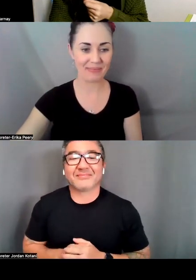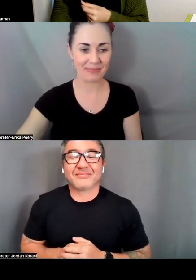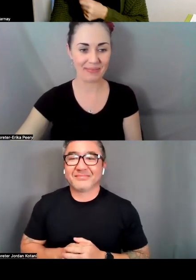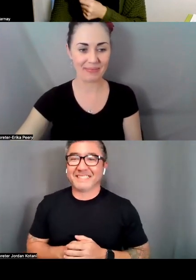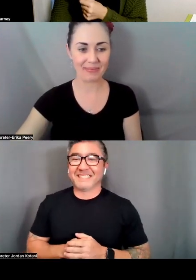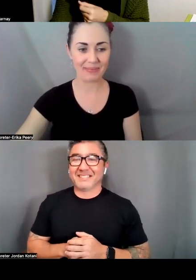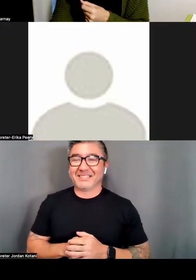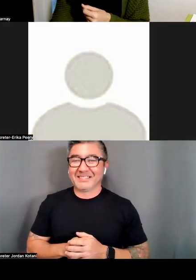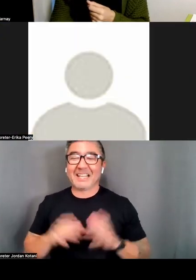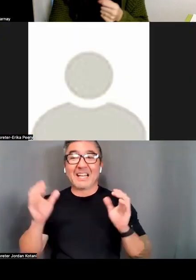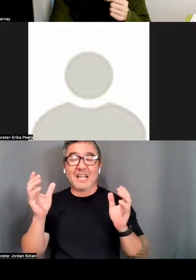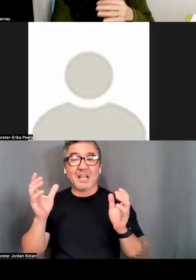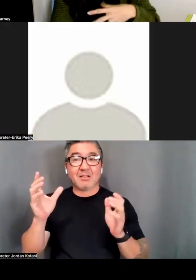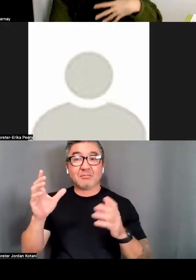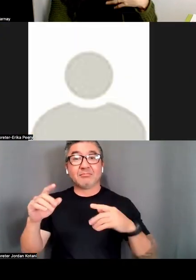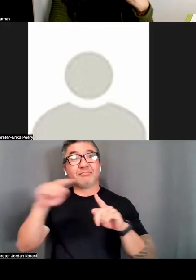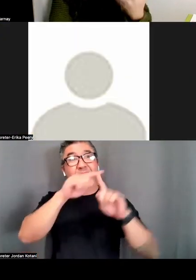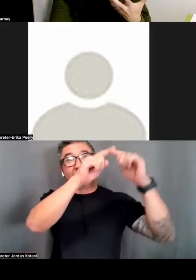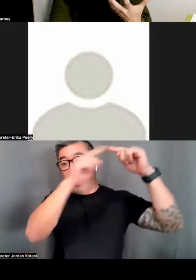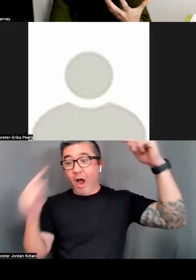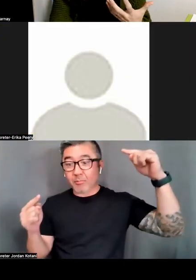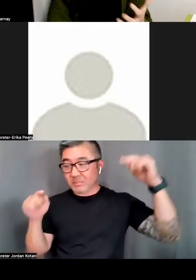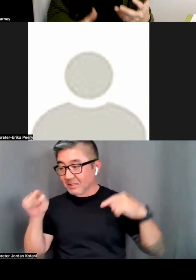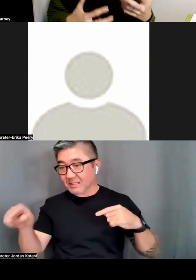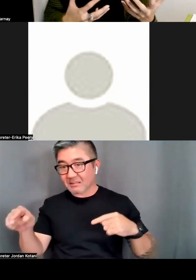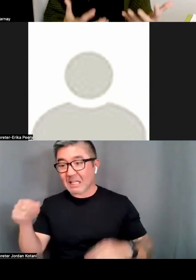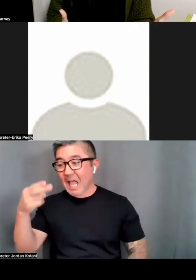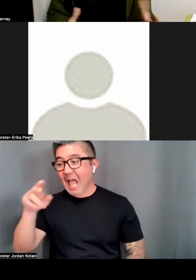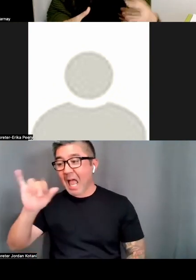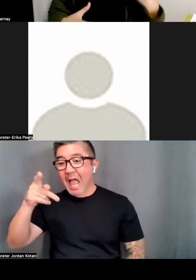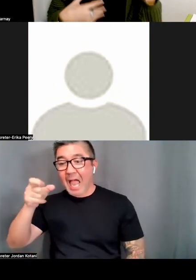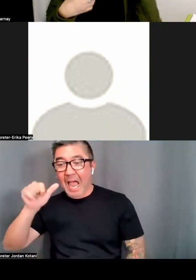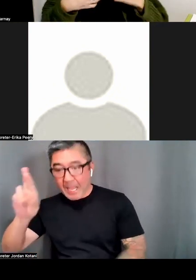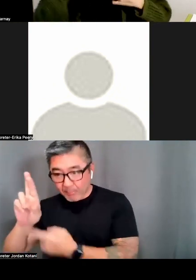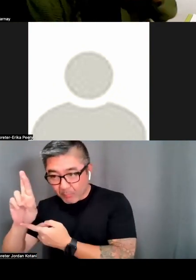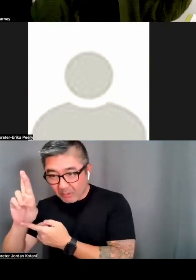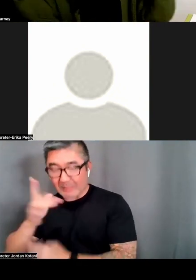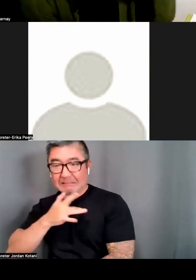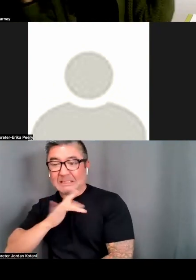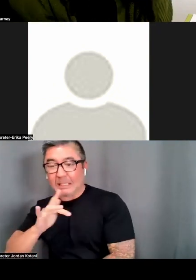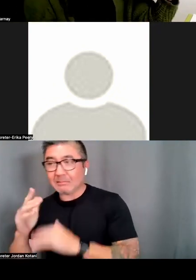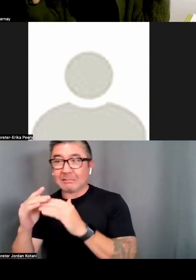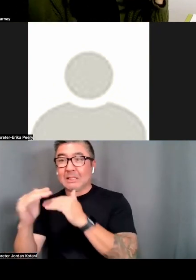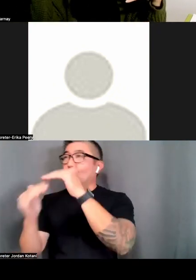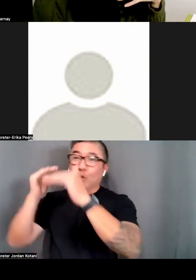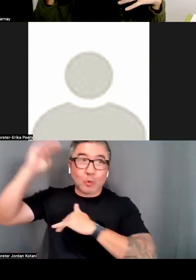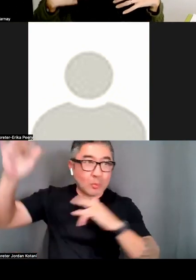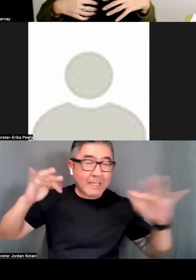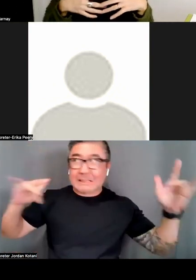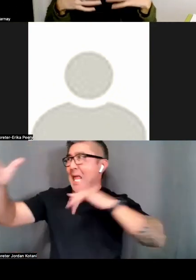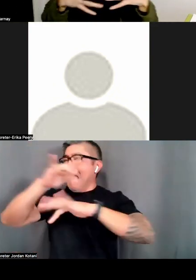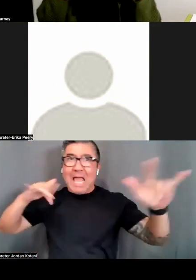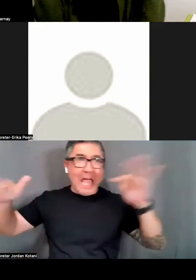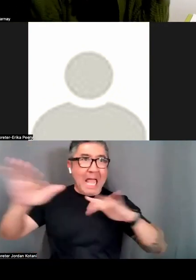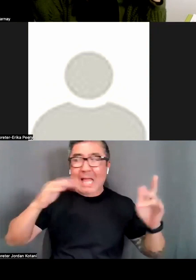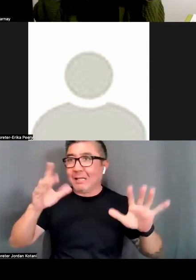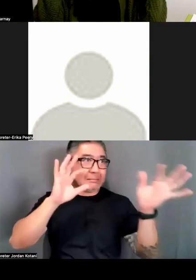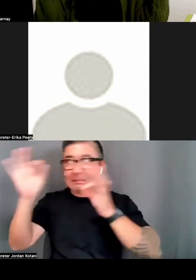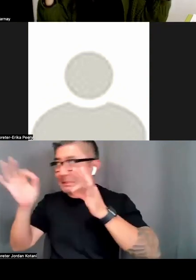or it can be hypersensitive, so overstimulated. Too much is going on. Too much light. Too much